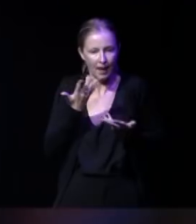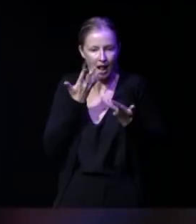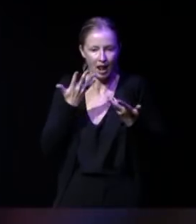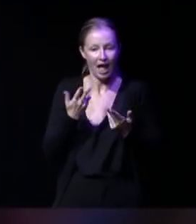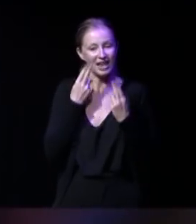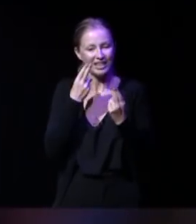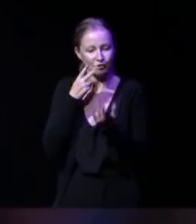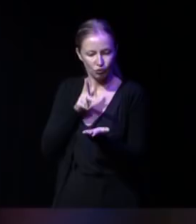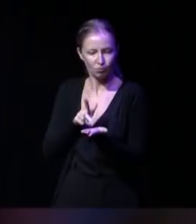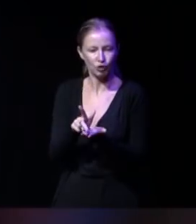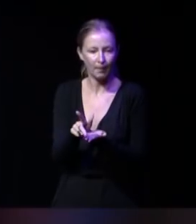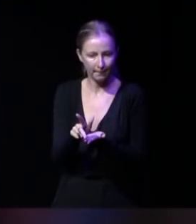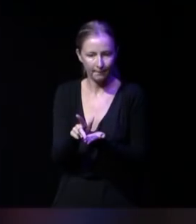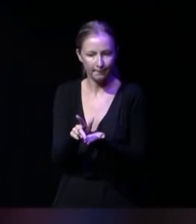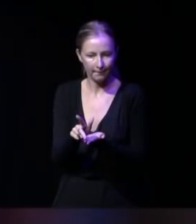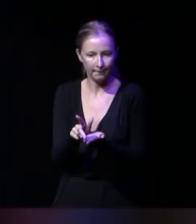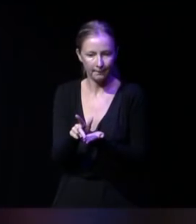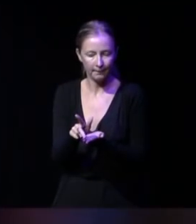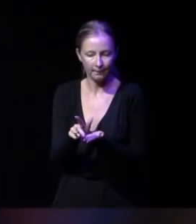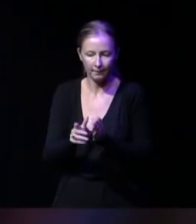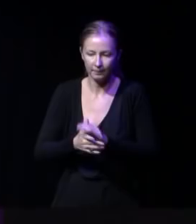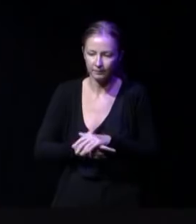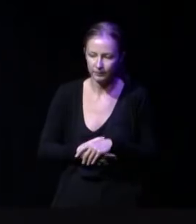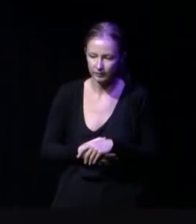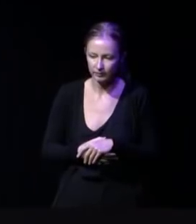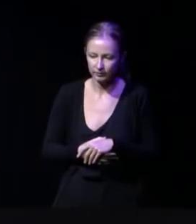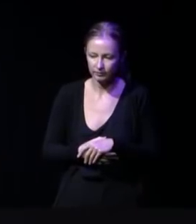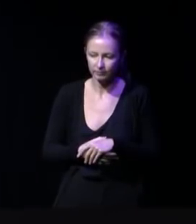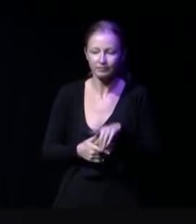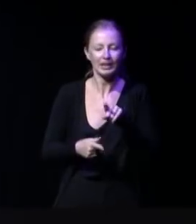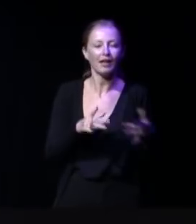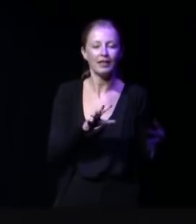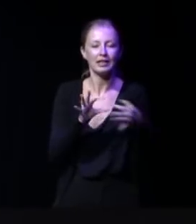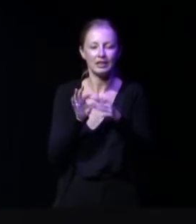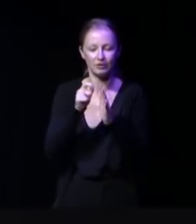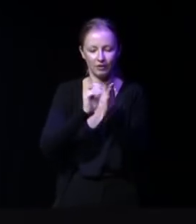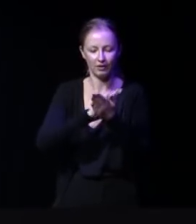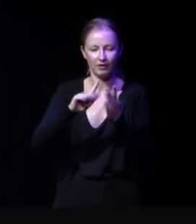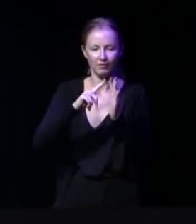Our natural human odour, which has to do with our pheromones and connectivity and relationships.